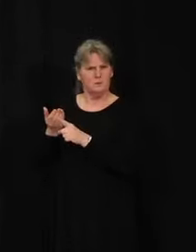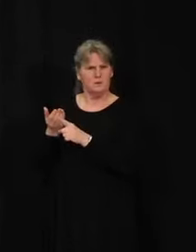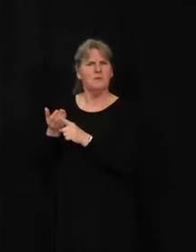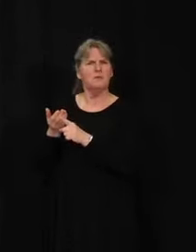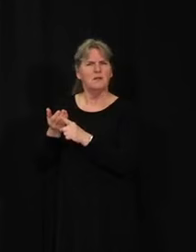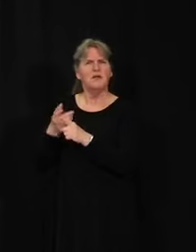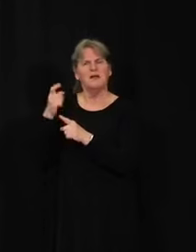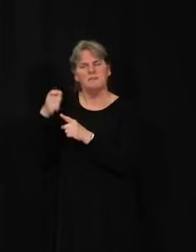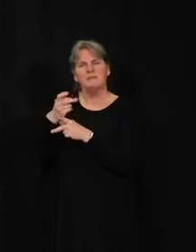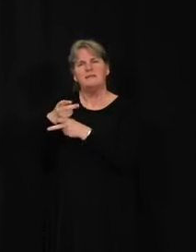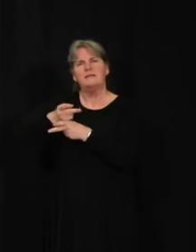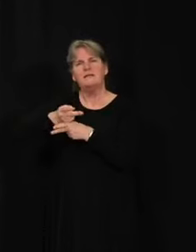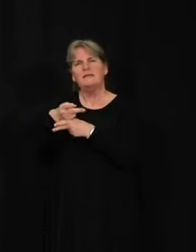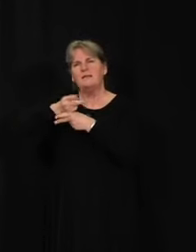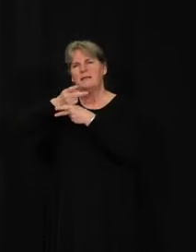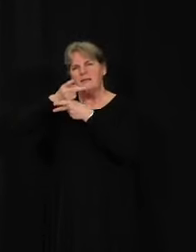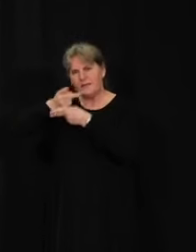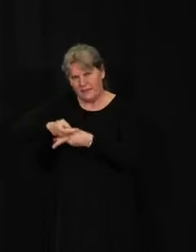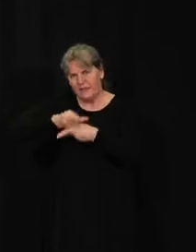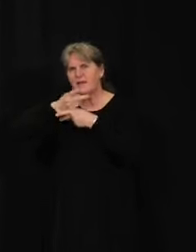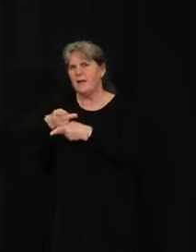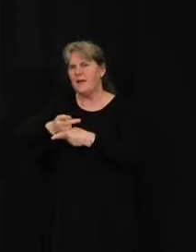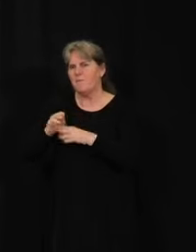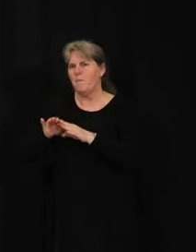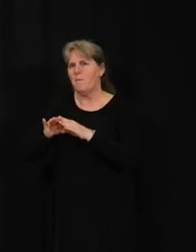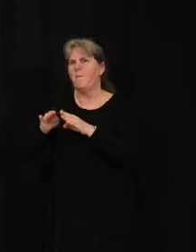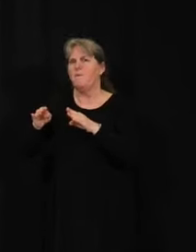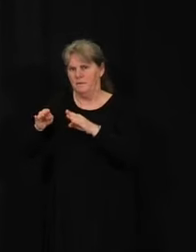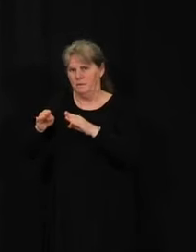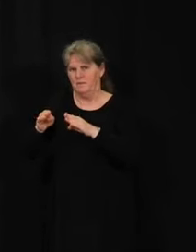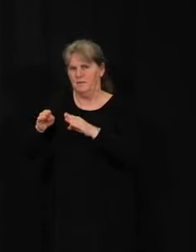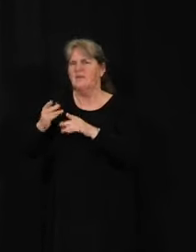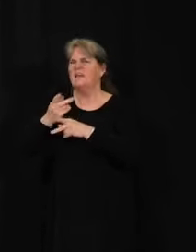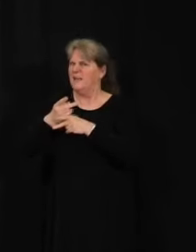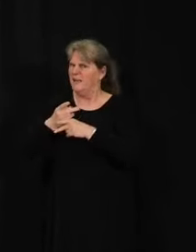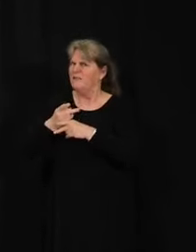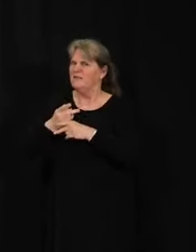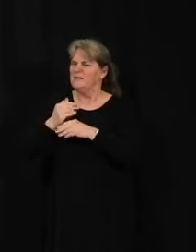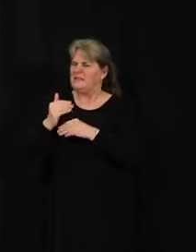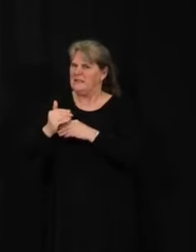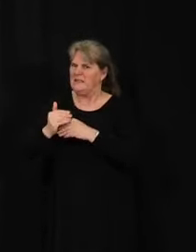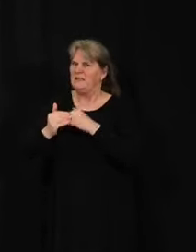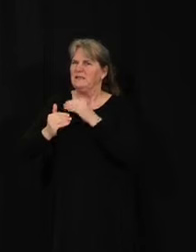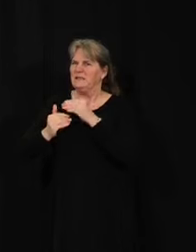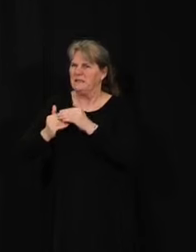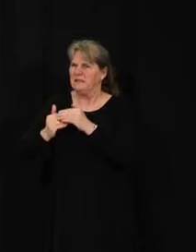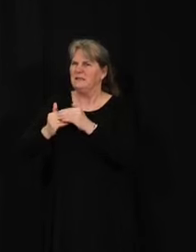in a careful and thoughtful manner, taking measured steps that are based on the best